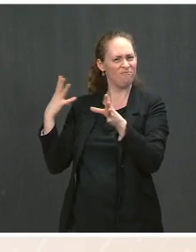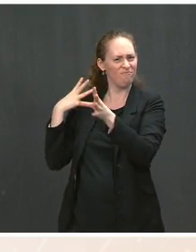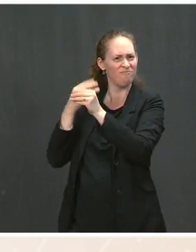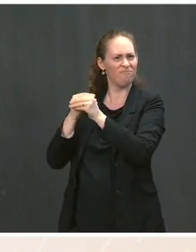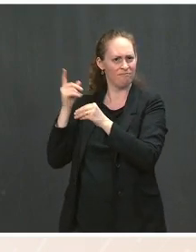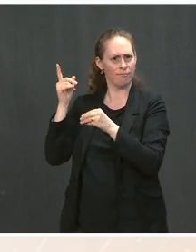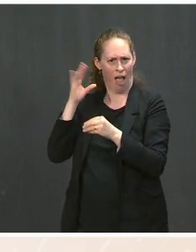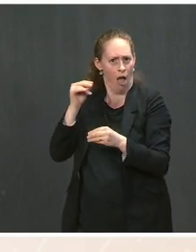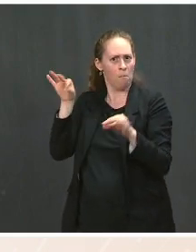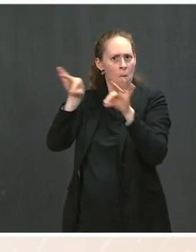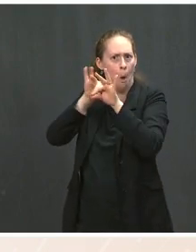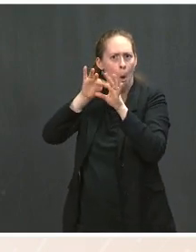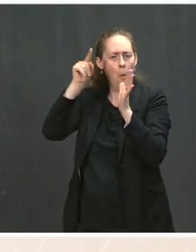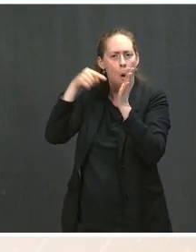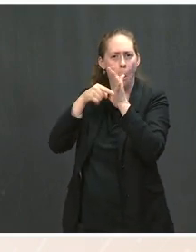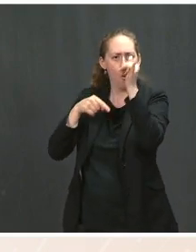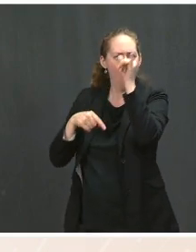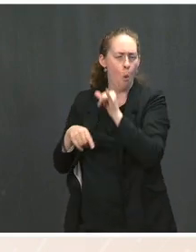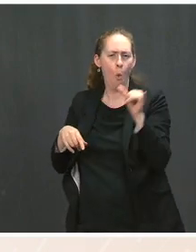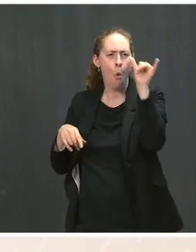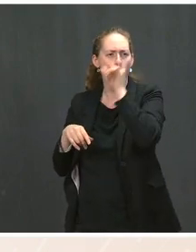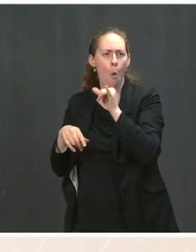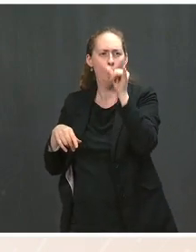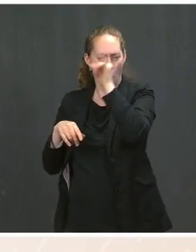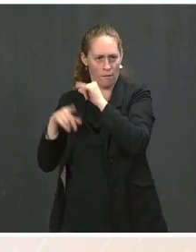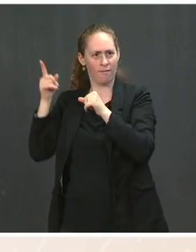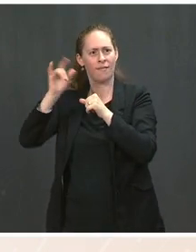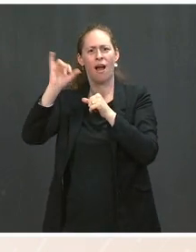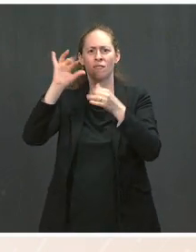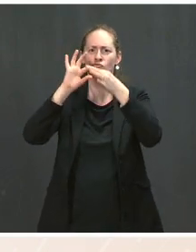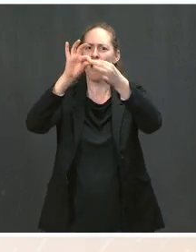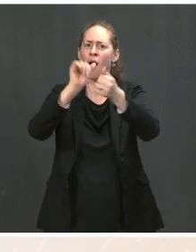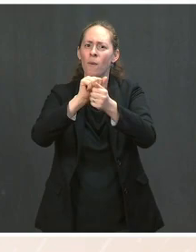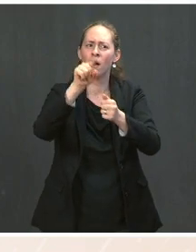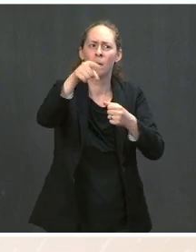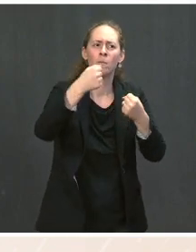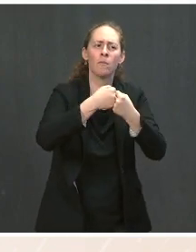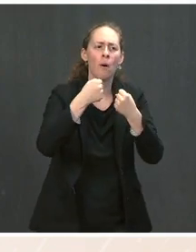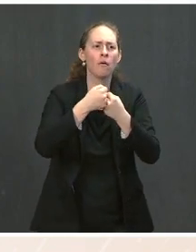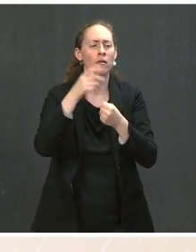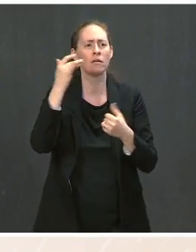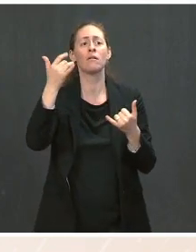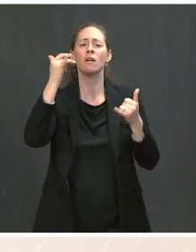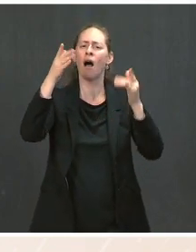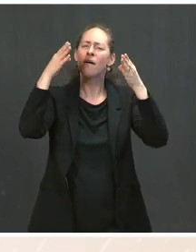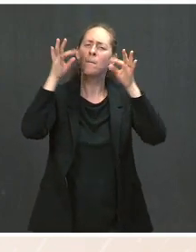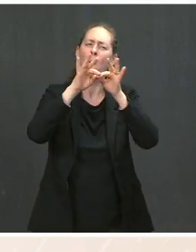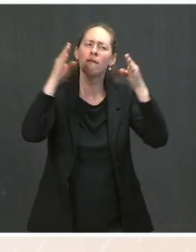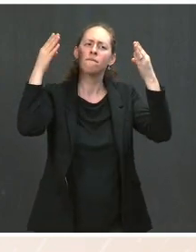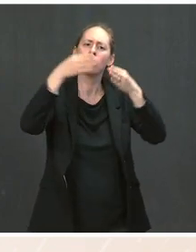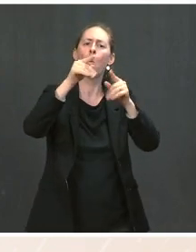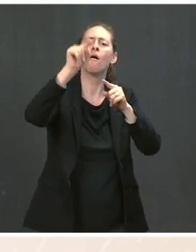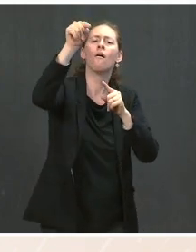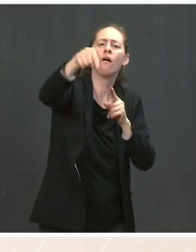Of course, that's linked because if we don't address the root causes, we will continue to see influxes and large number of migrants